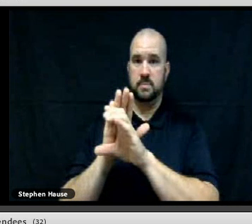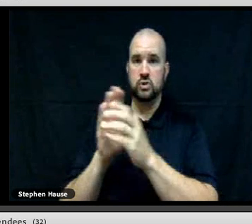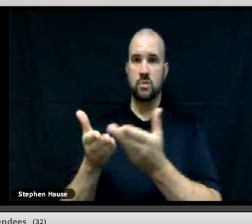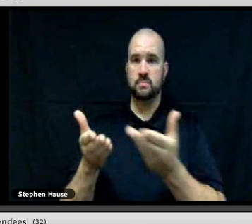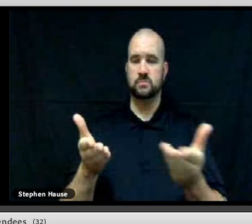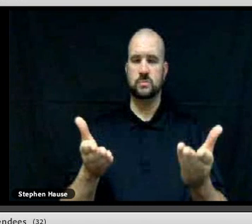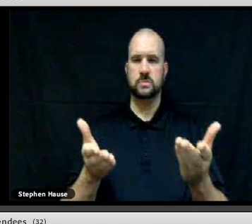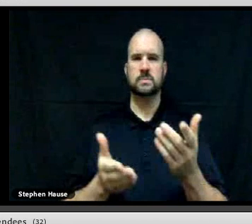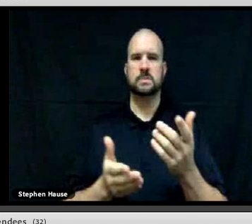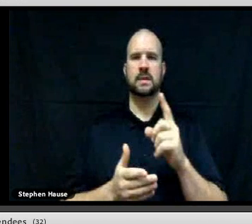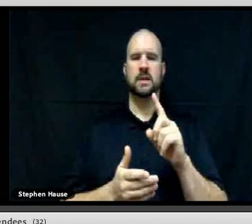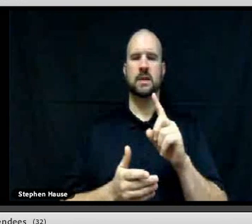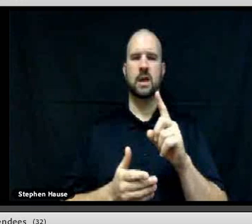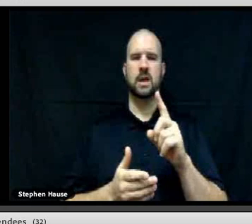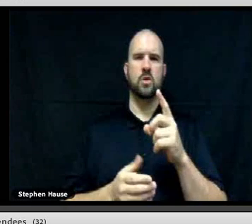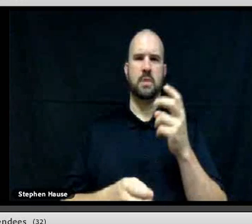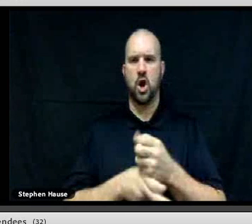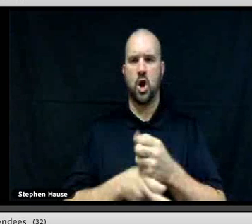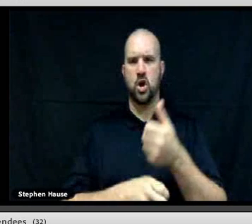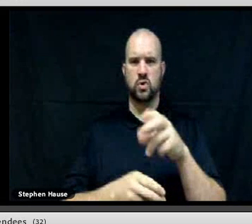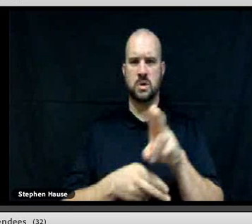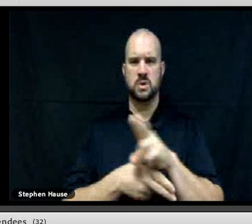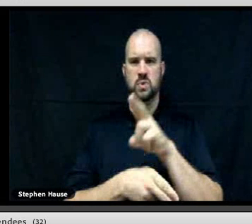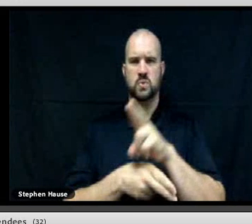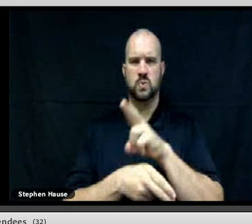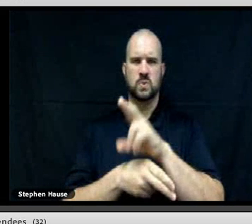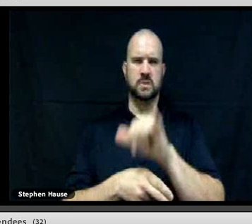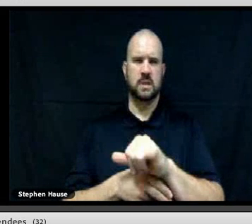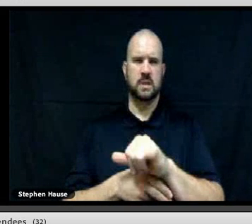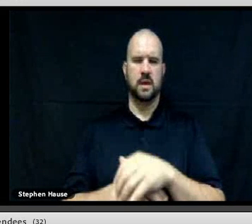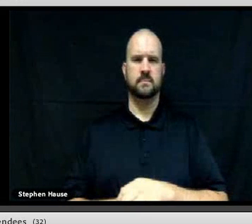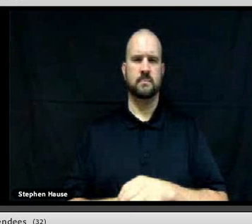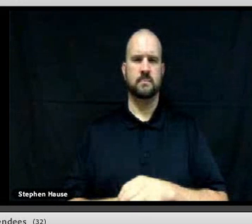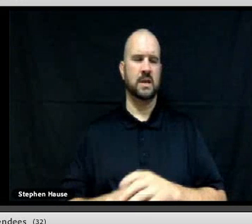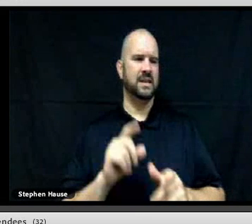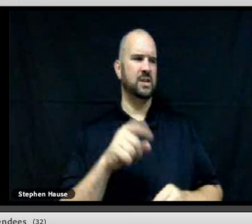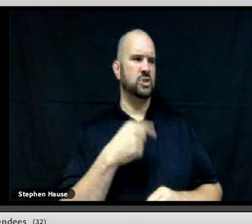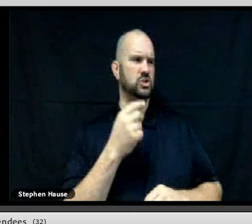Joanne: It just seems like there's something...